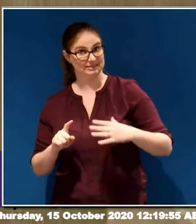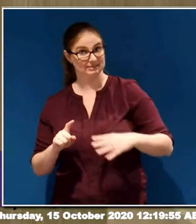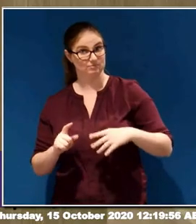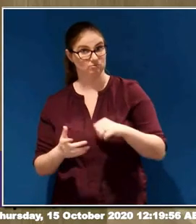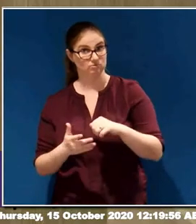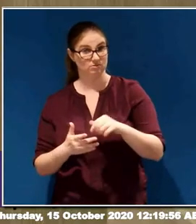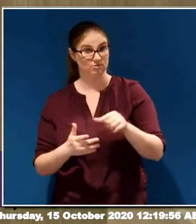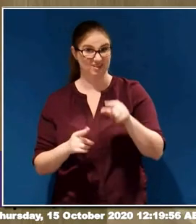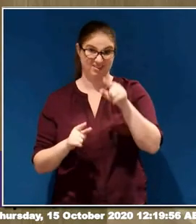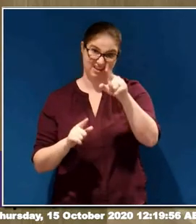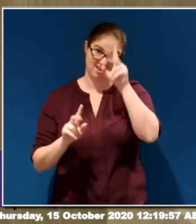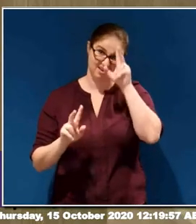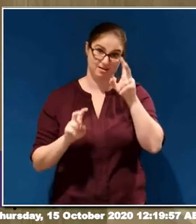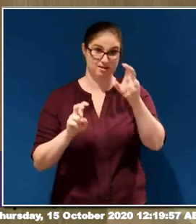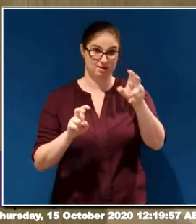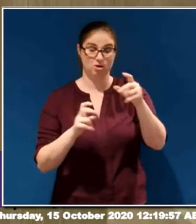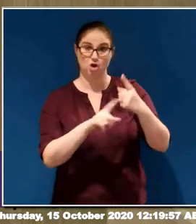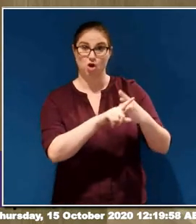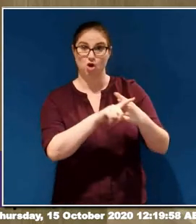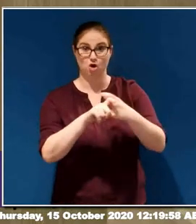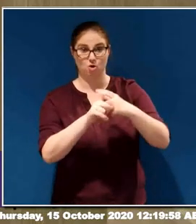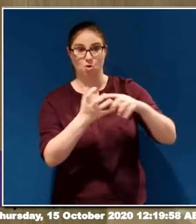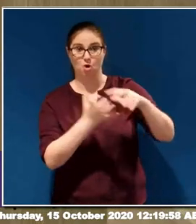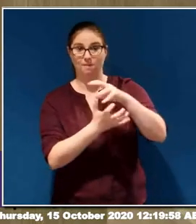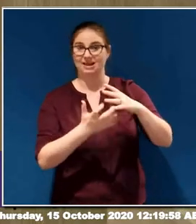No, it would vary in all the regions what it's called.